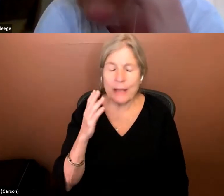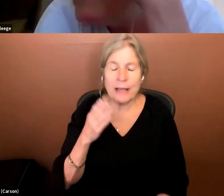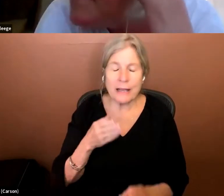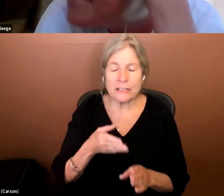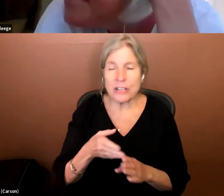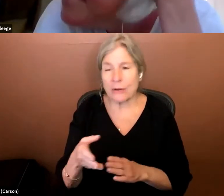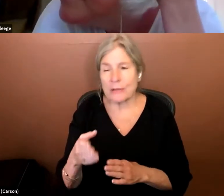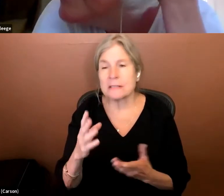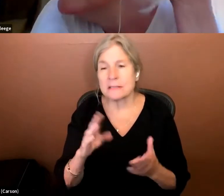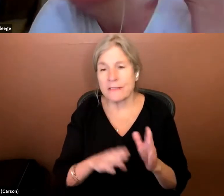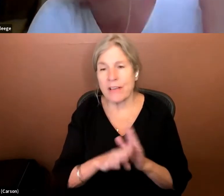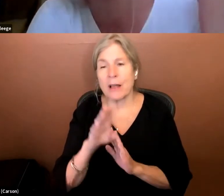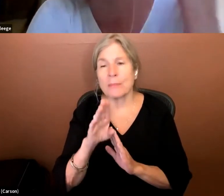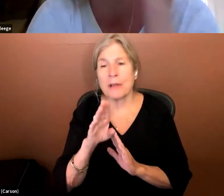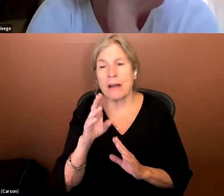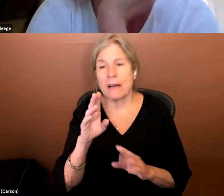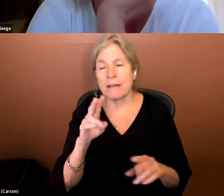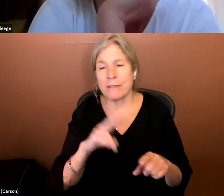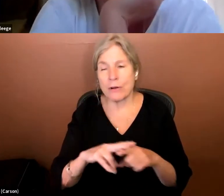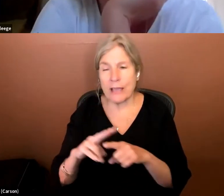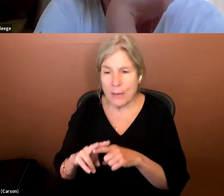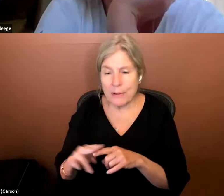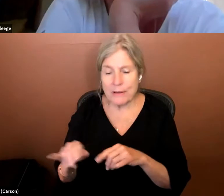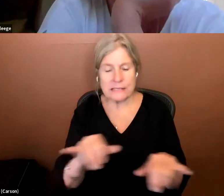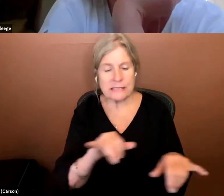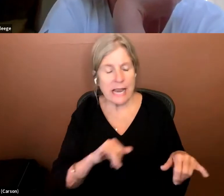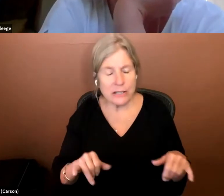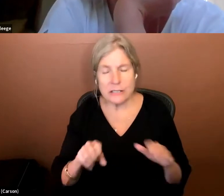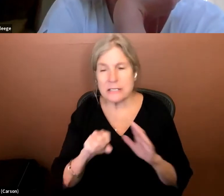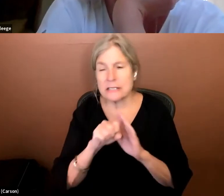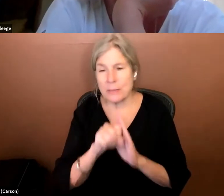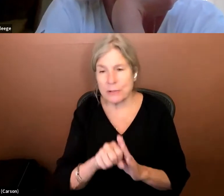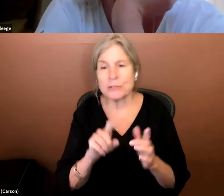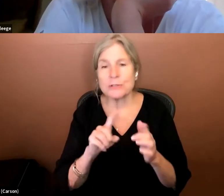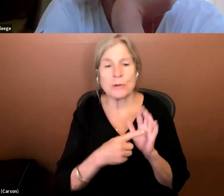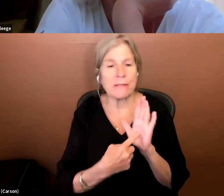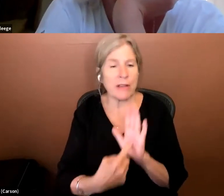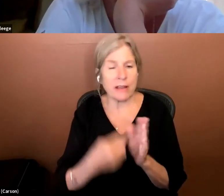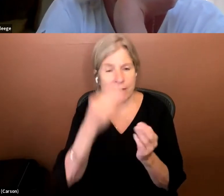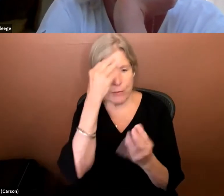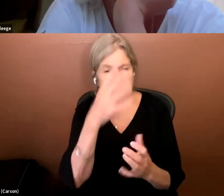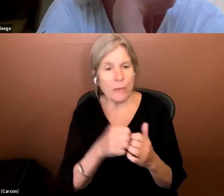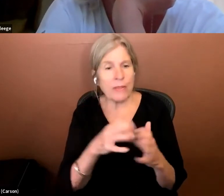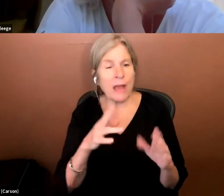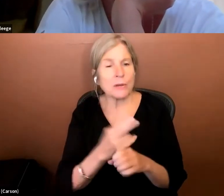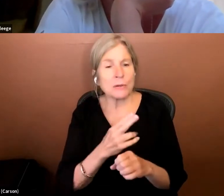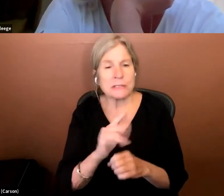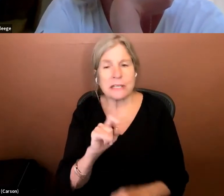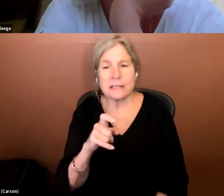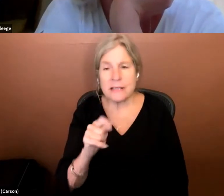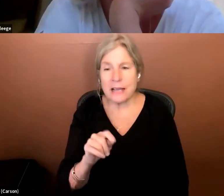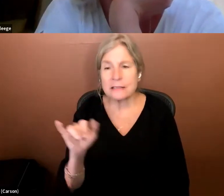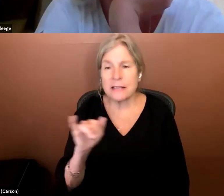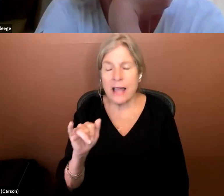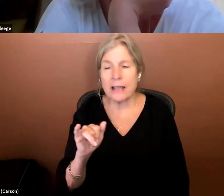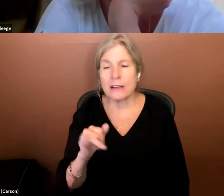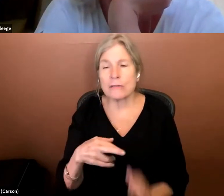a vocabulary of standard symbols to convey information without using text such as representing an idea